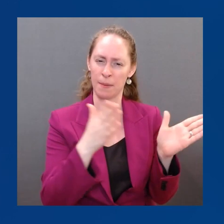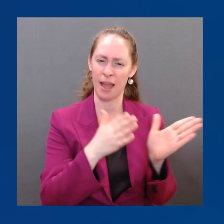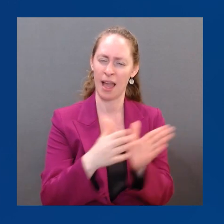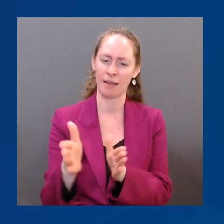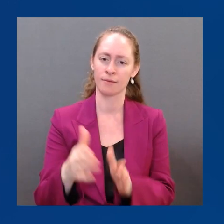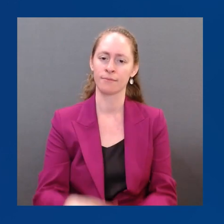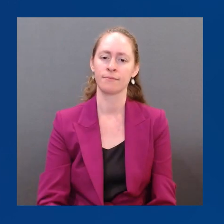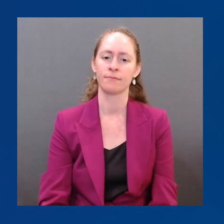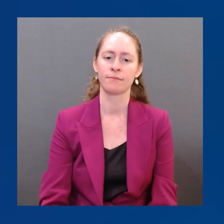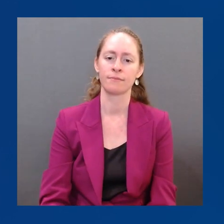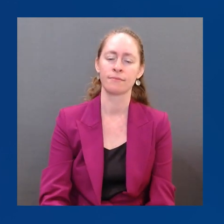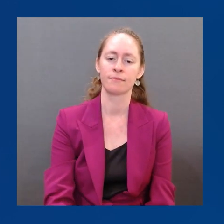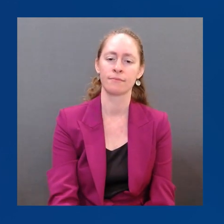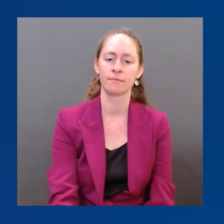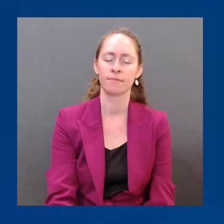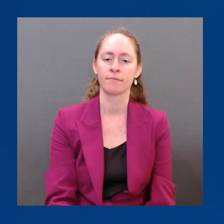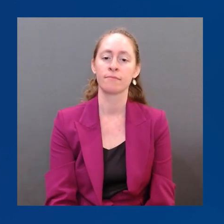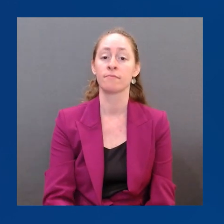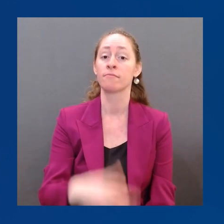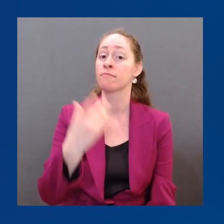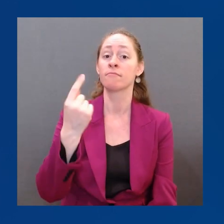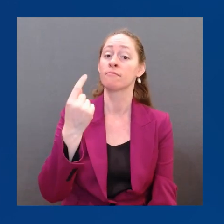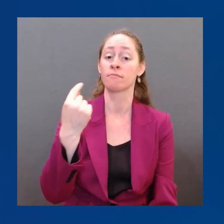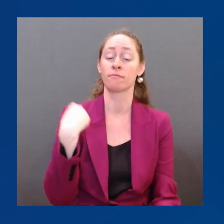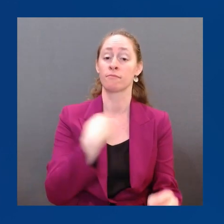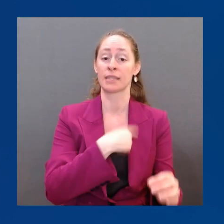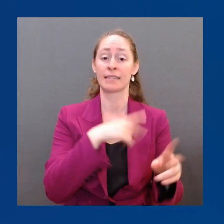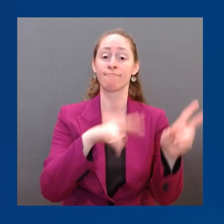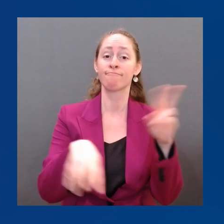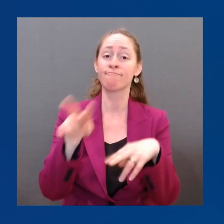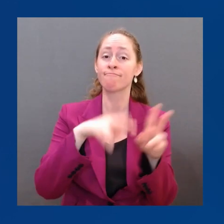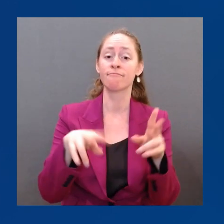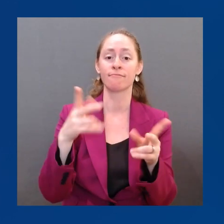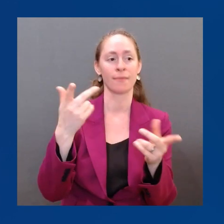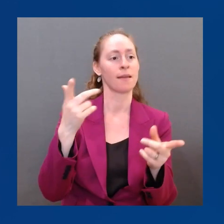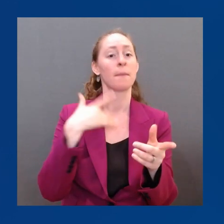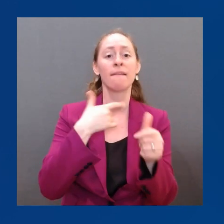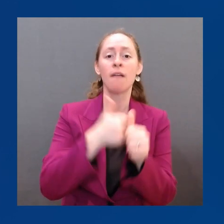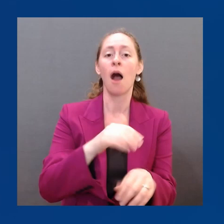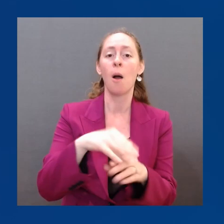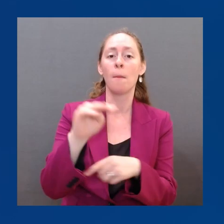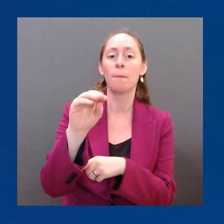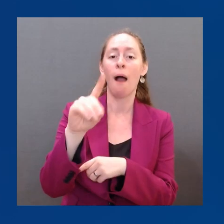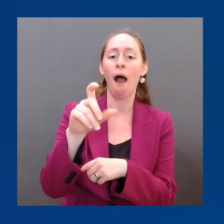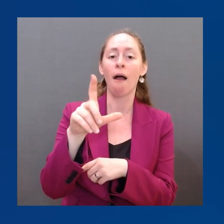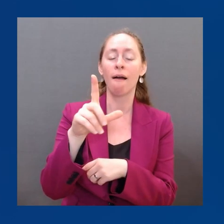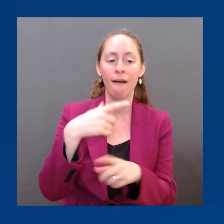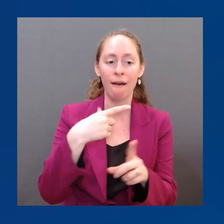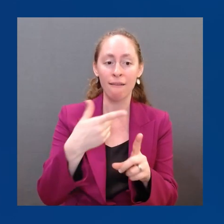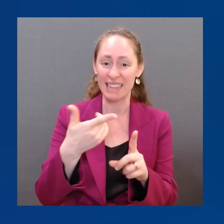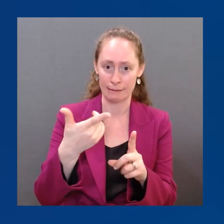But most modelers don't have models that go as far out as November, December, January. We expect those models to start coming out over the summer.